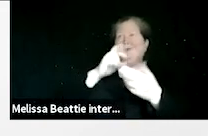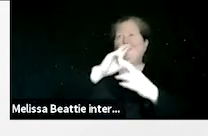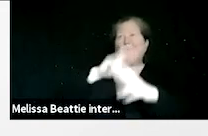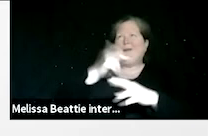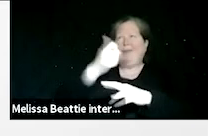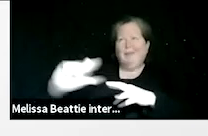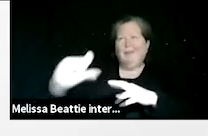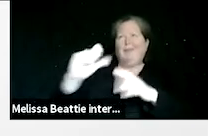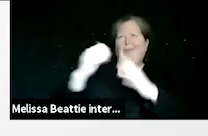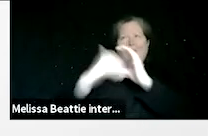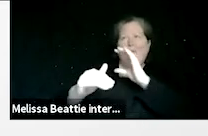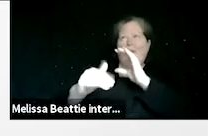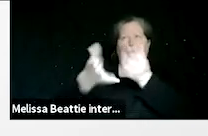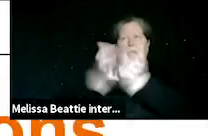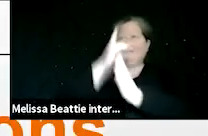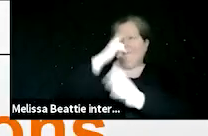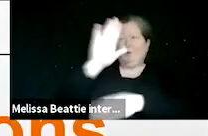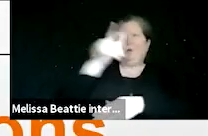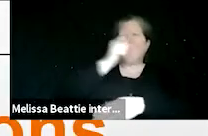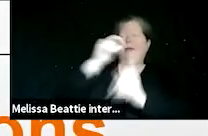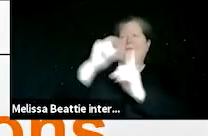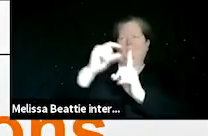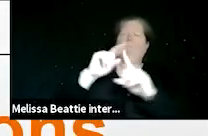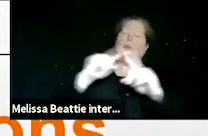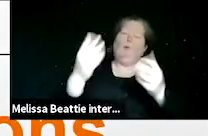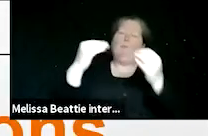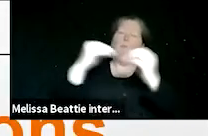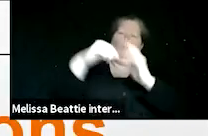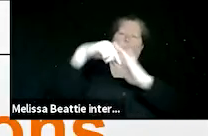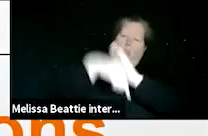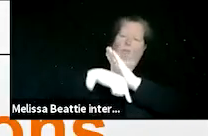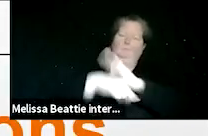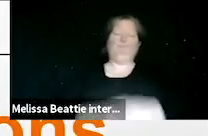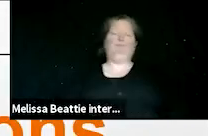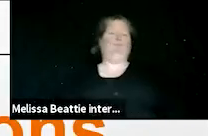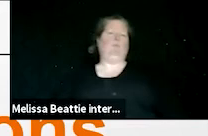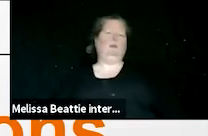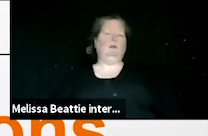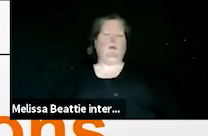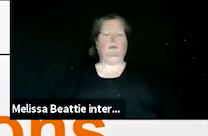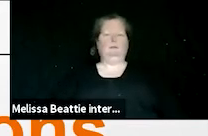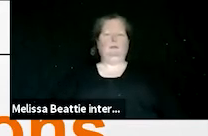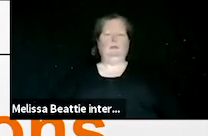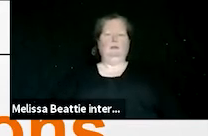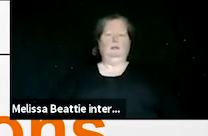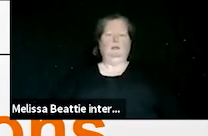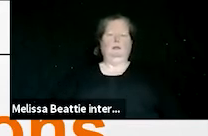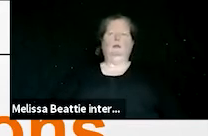Ben Woelk: But we did go beyond that. So we worked on a mnemonic read